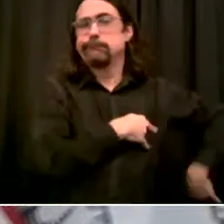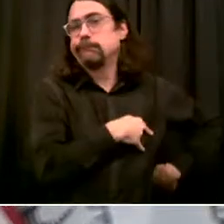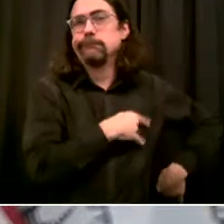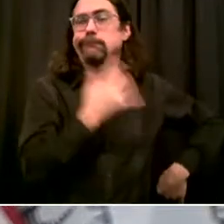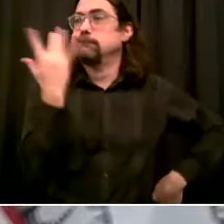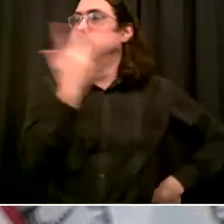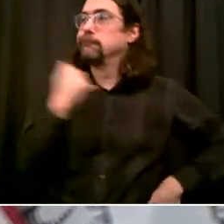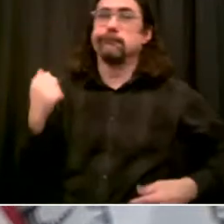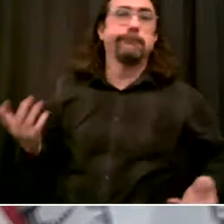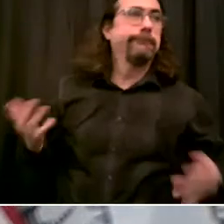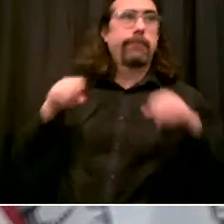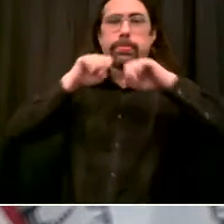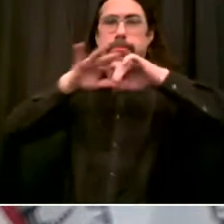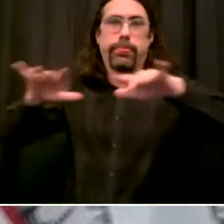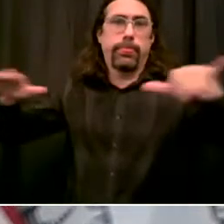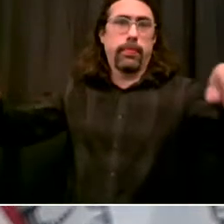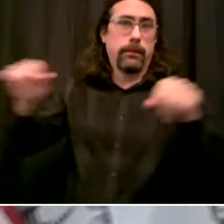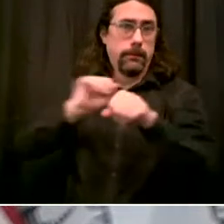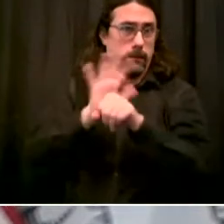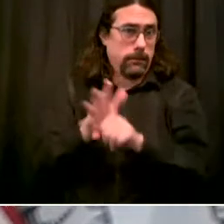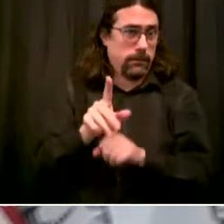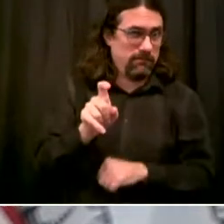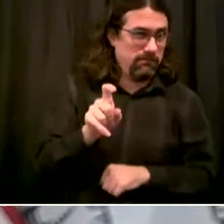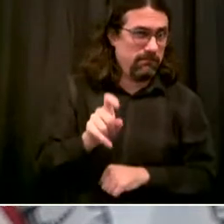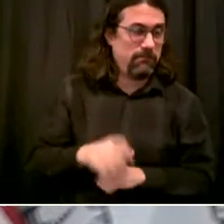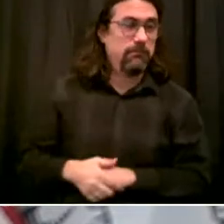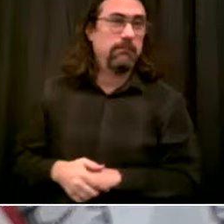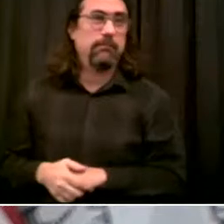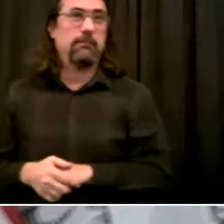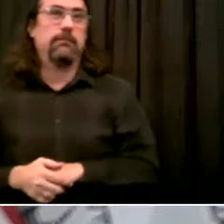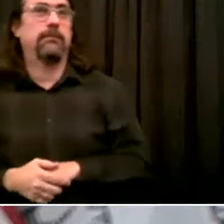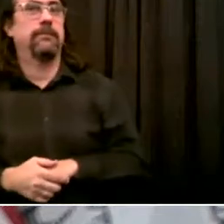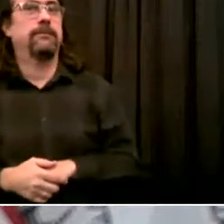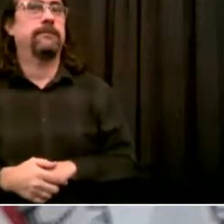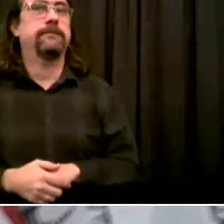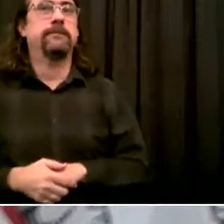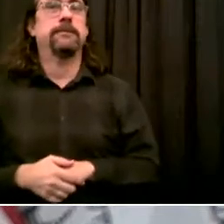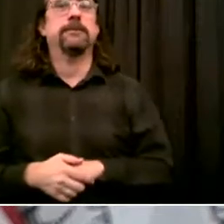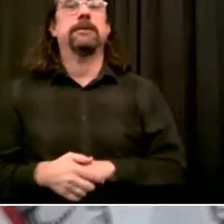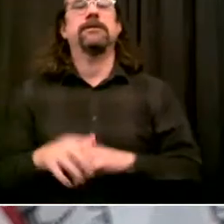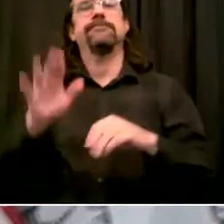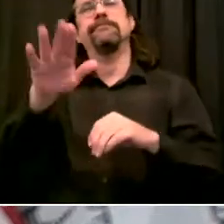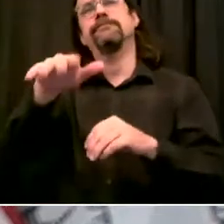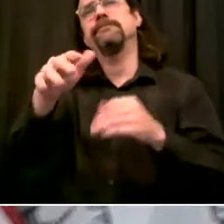FATIGUED. LET'S BE CLEAR, IT